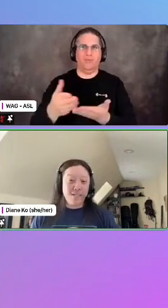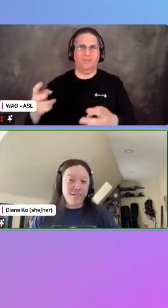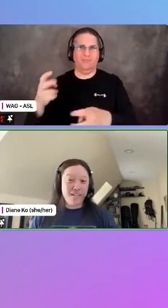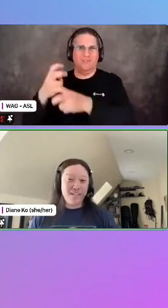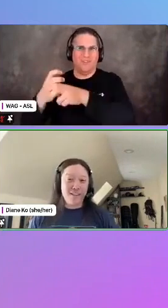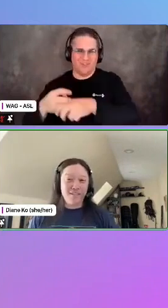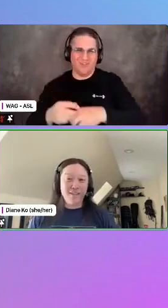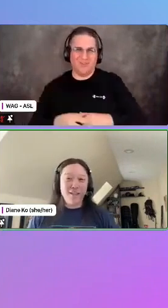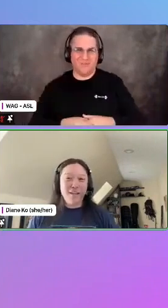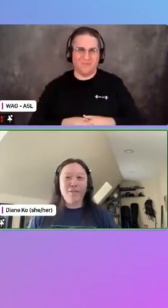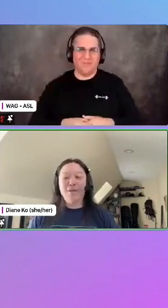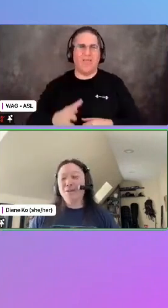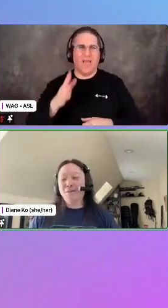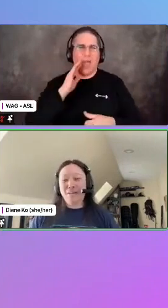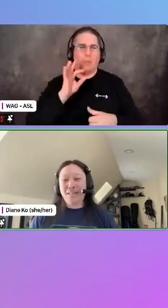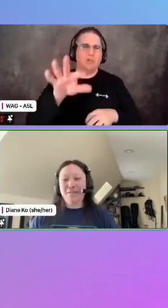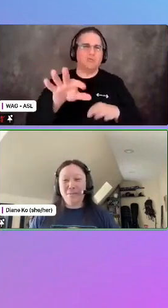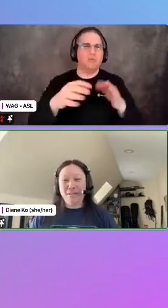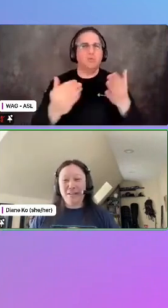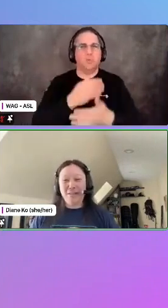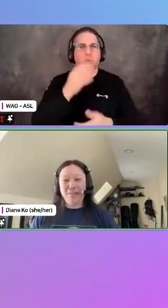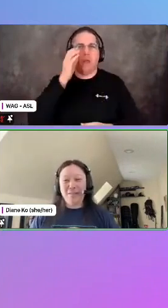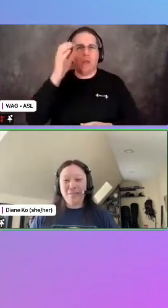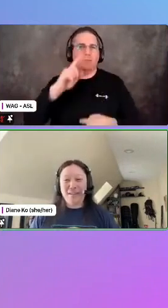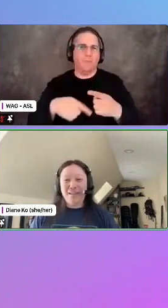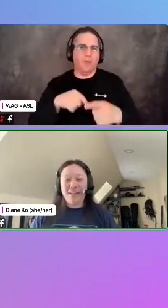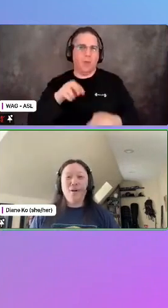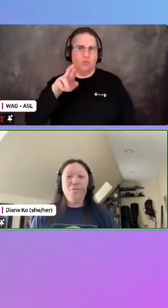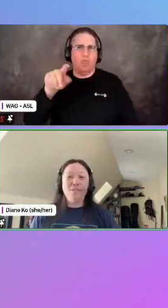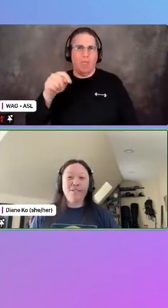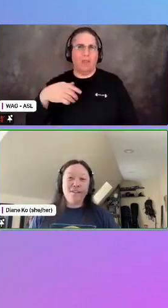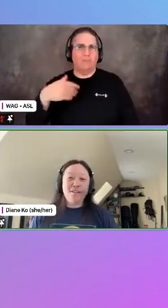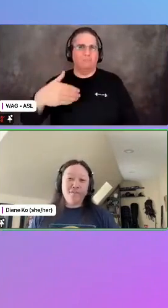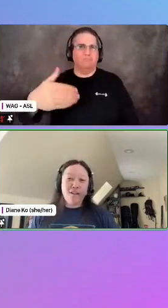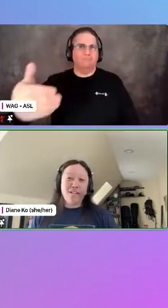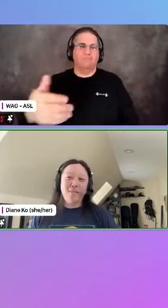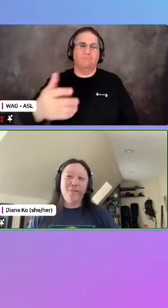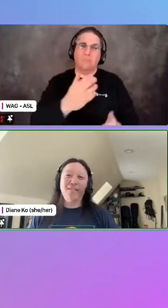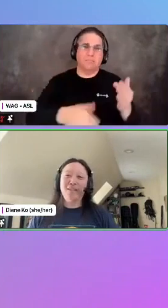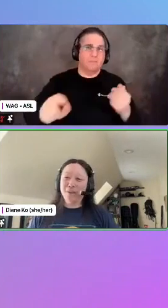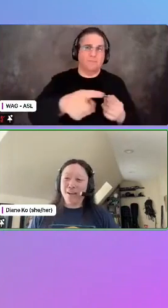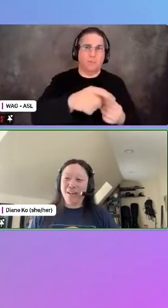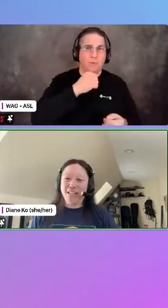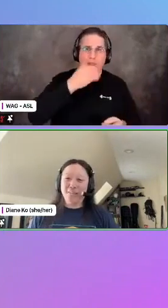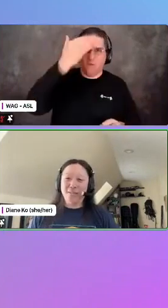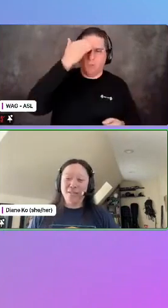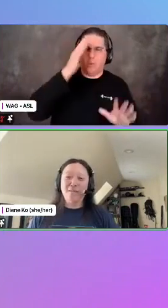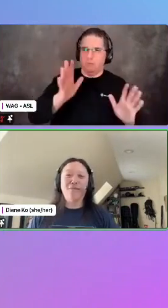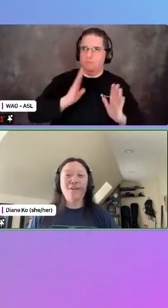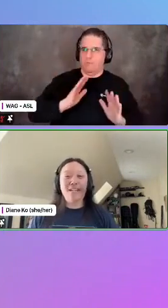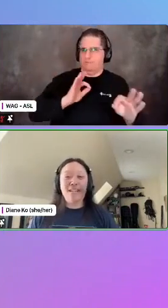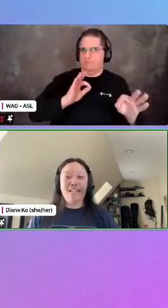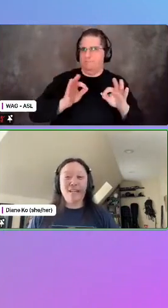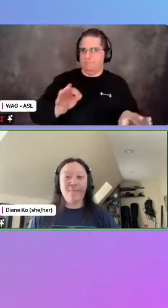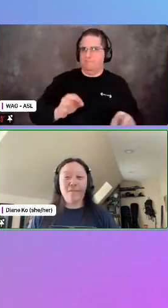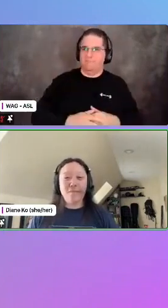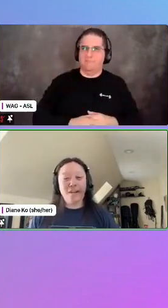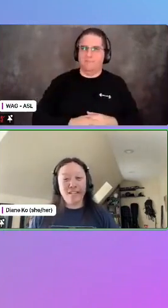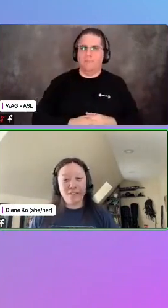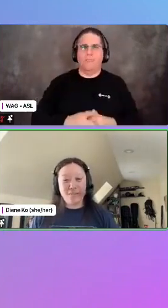accessibility in React their difficulties and niceties. First who am I, I've been working in the front end